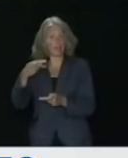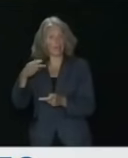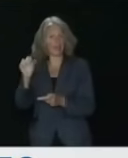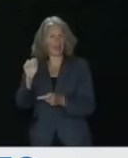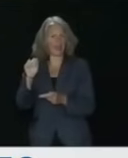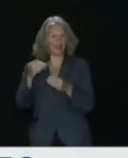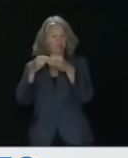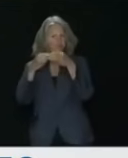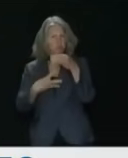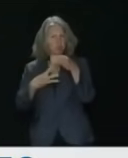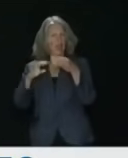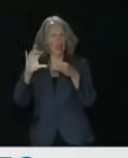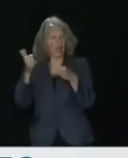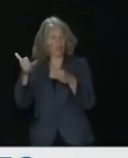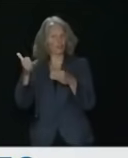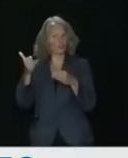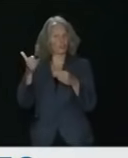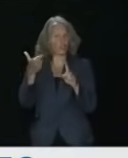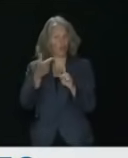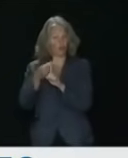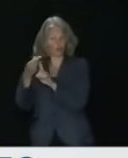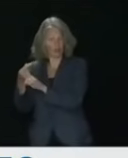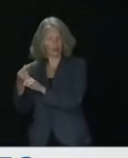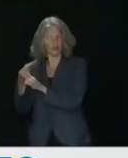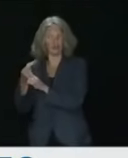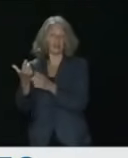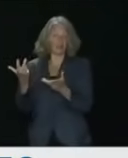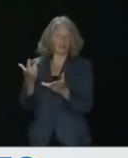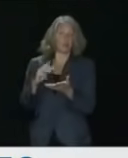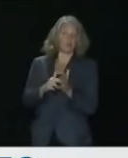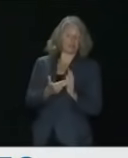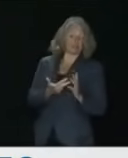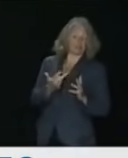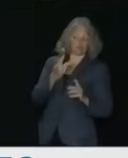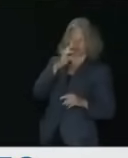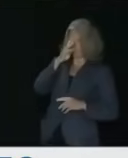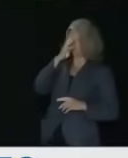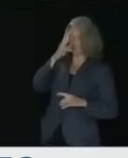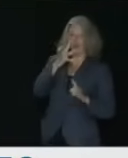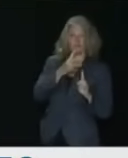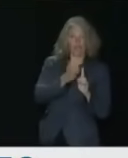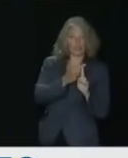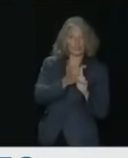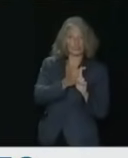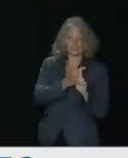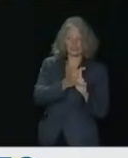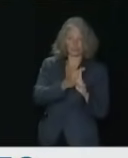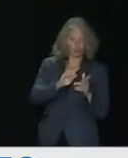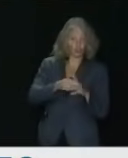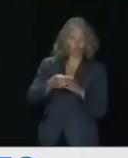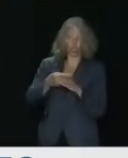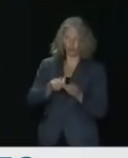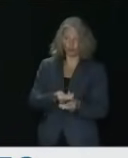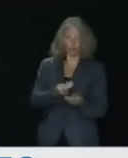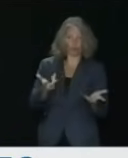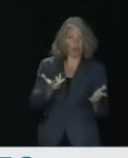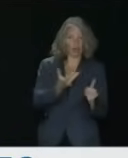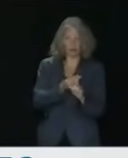SO WHETHER IT'S THROUGH THE FLU